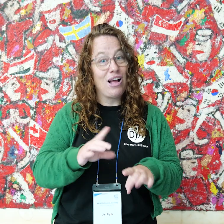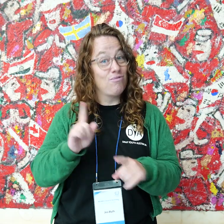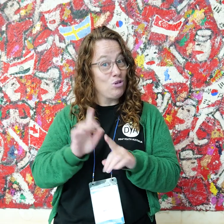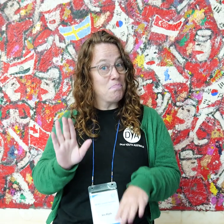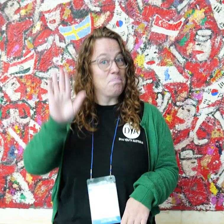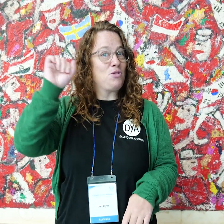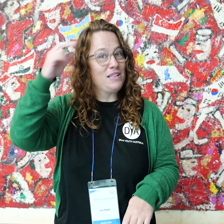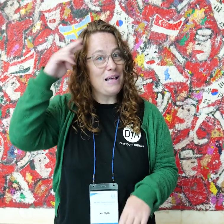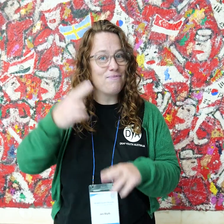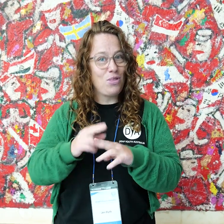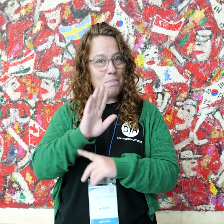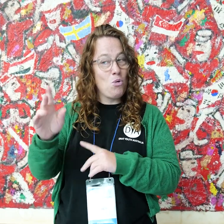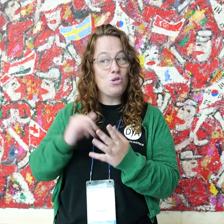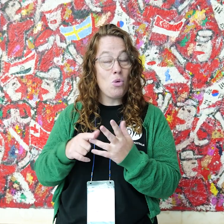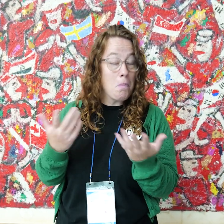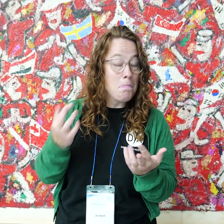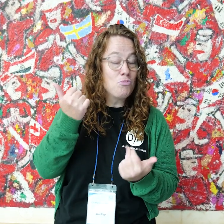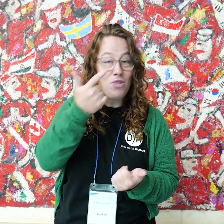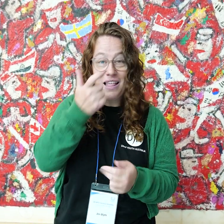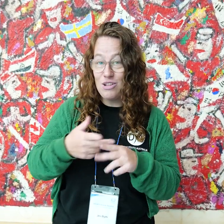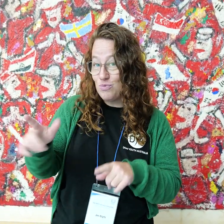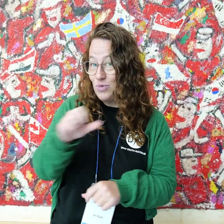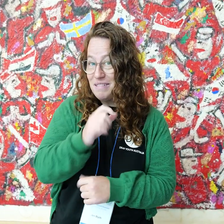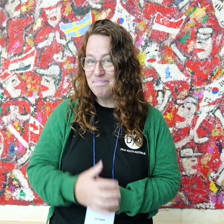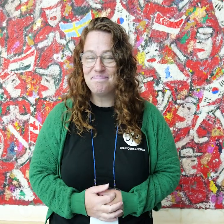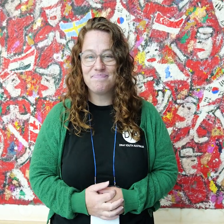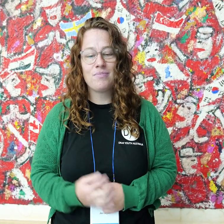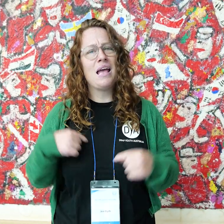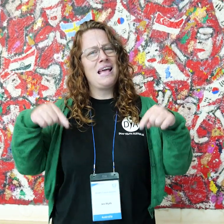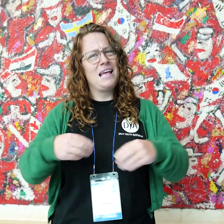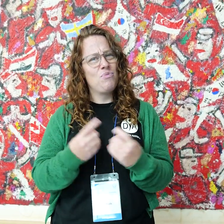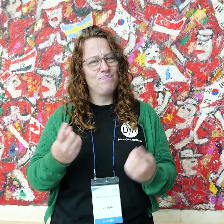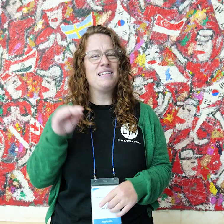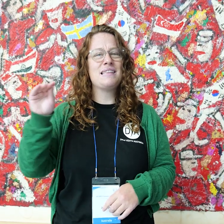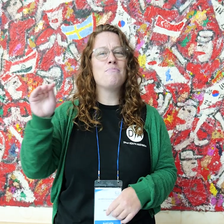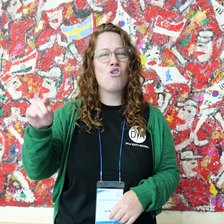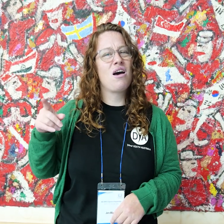Shirley Liu, who works for Deaf Australia, is nominated as a board member. Good luck, Shirley.